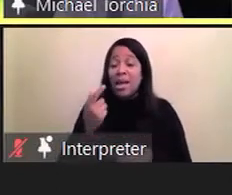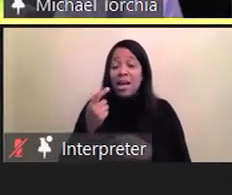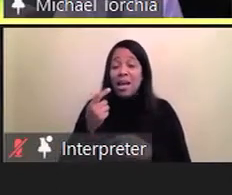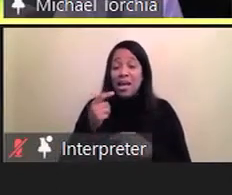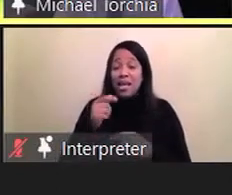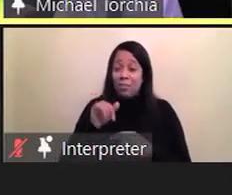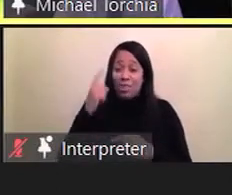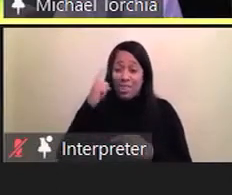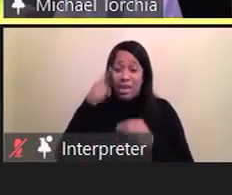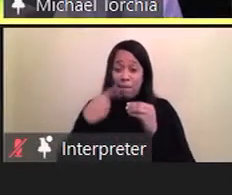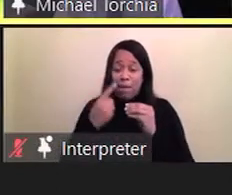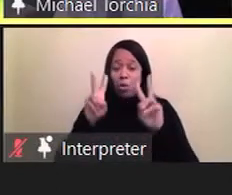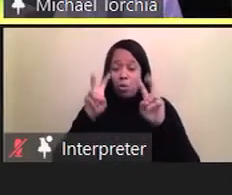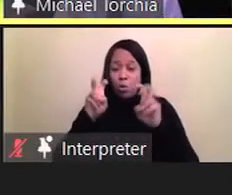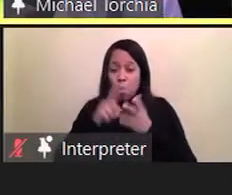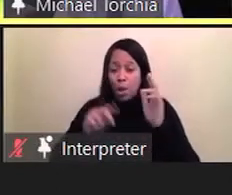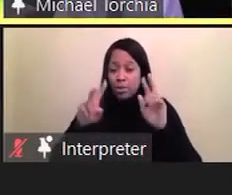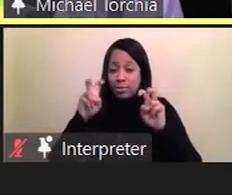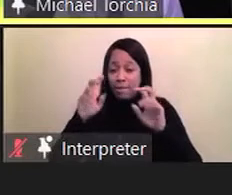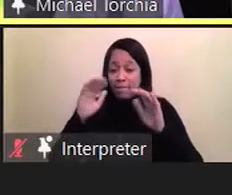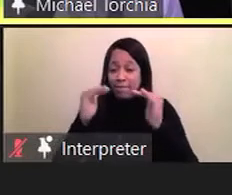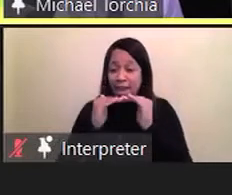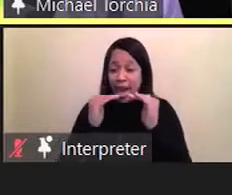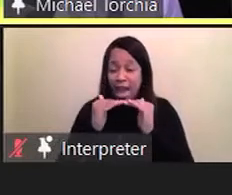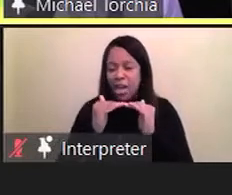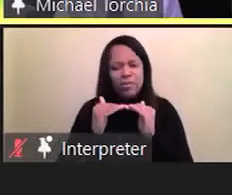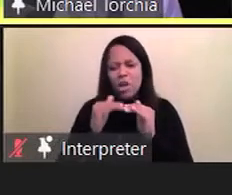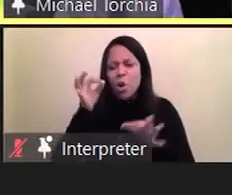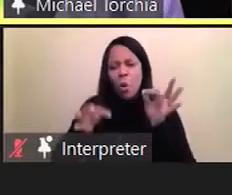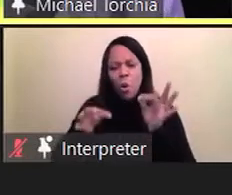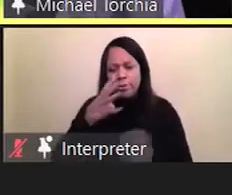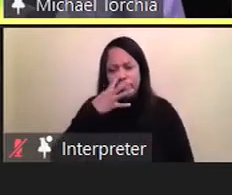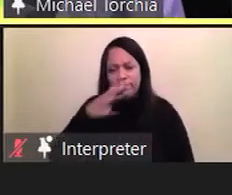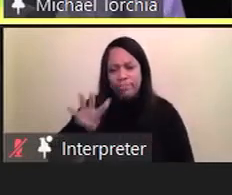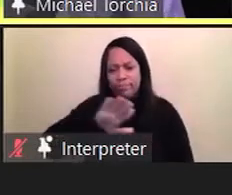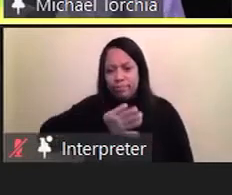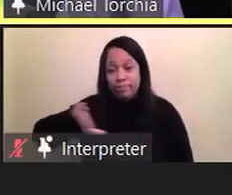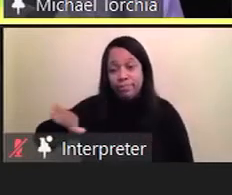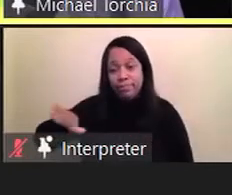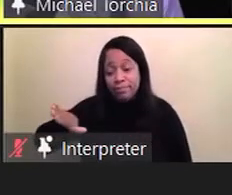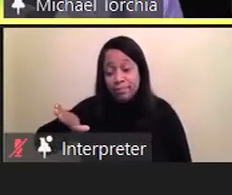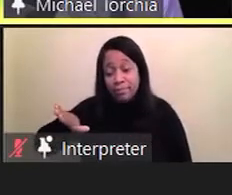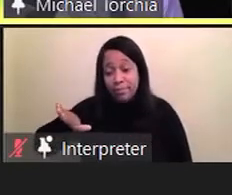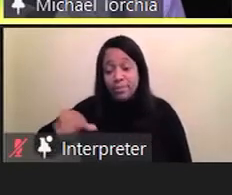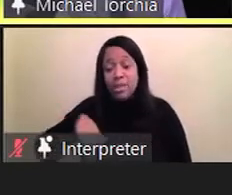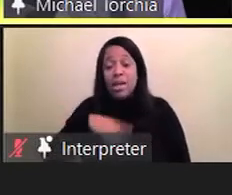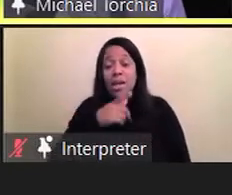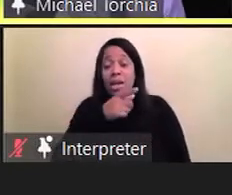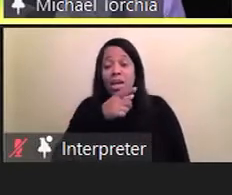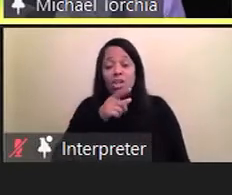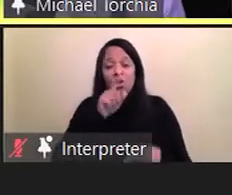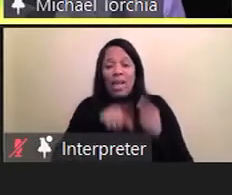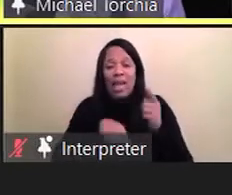So if you say, we're not giving you an accommodation, Sally, because it's not fair to your coworkers to have